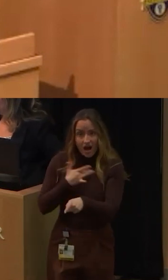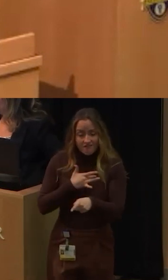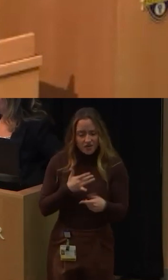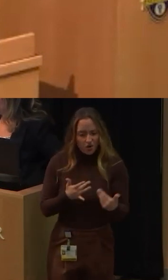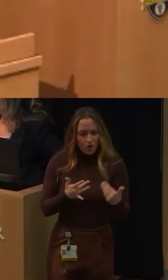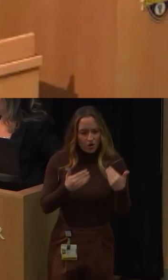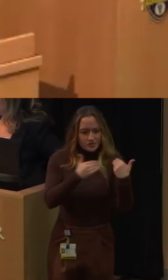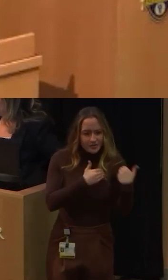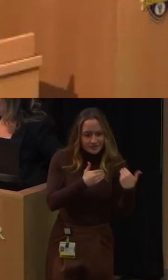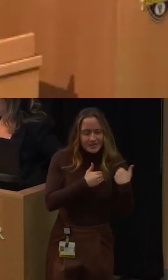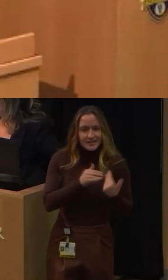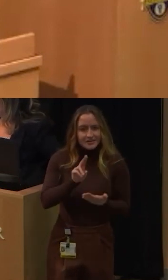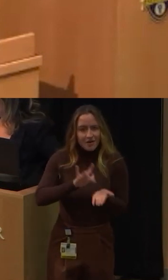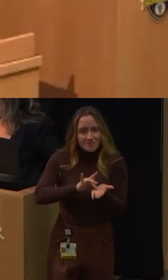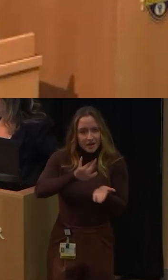that a medical center has in a community,